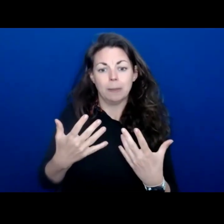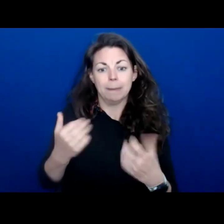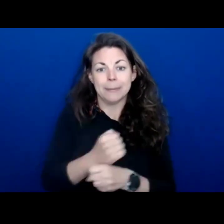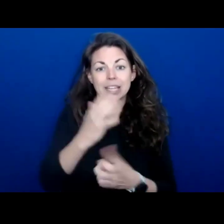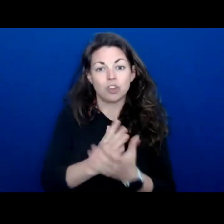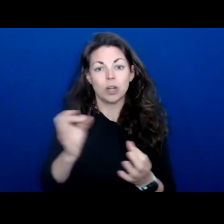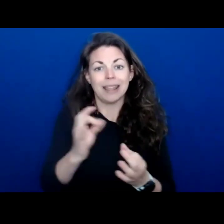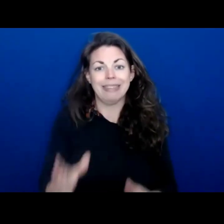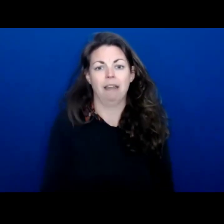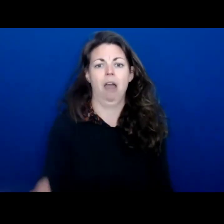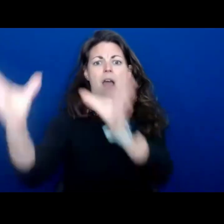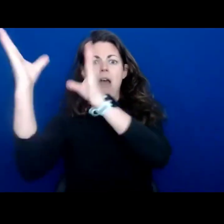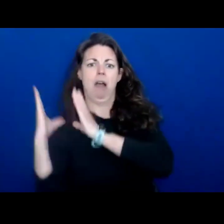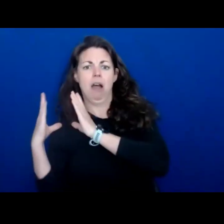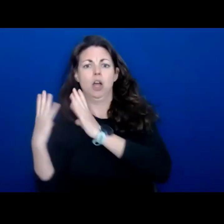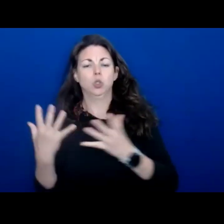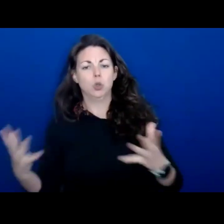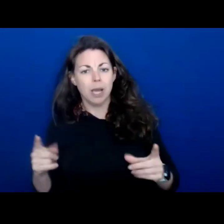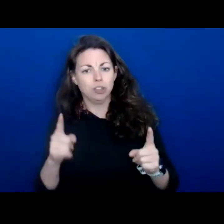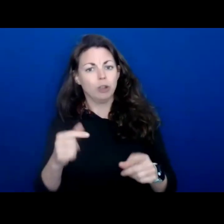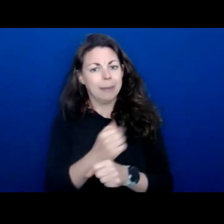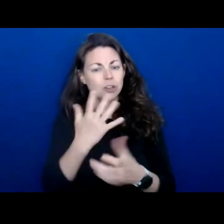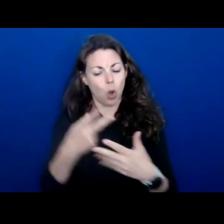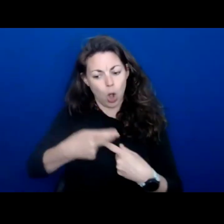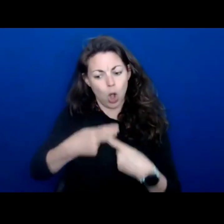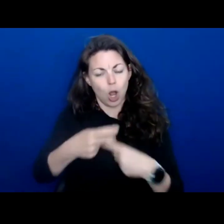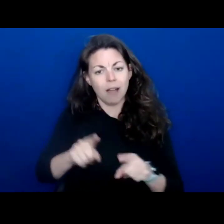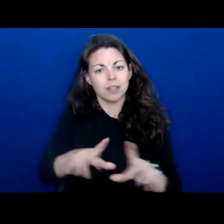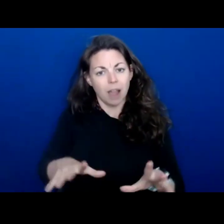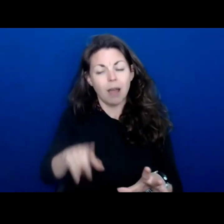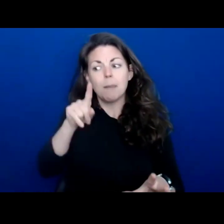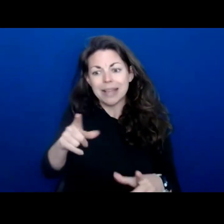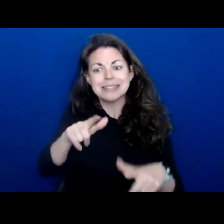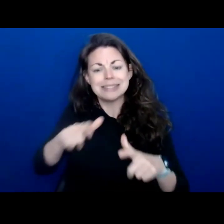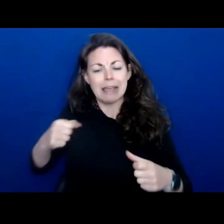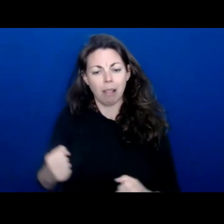burden ourselves, but really how we can bring about change because I know that's something that so many of us are passionate about.